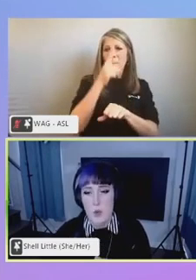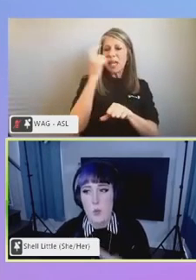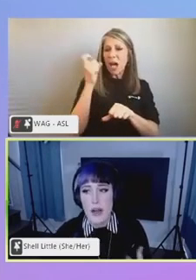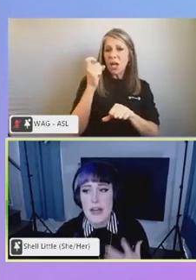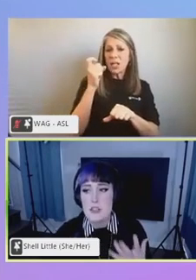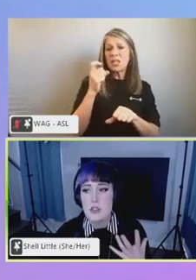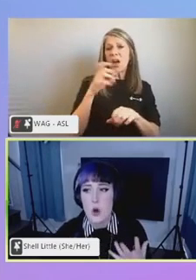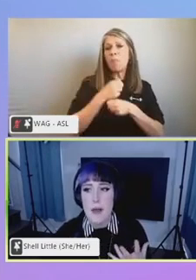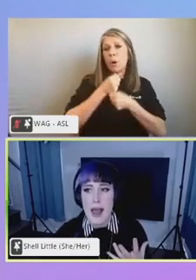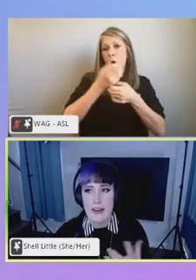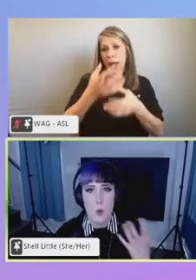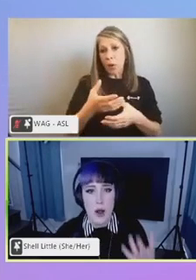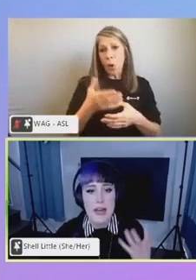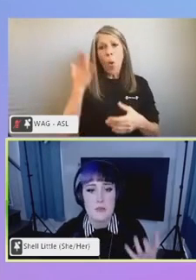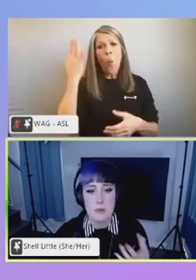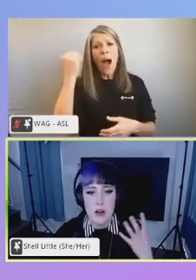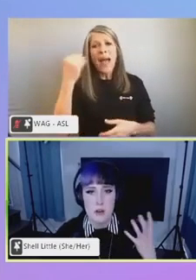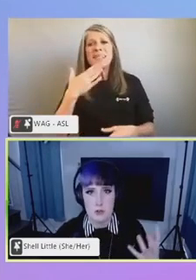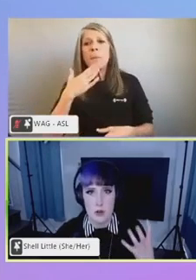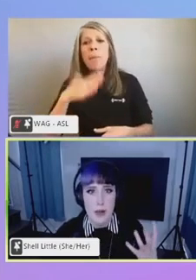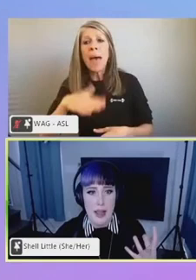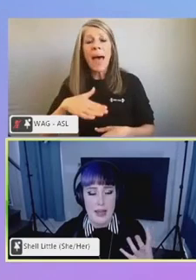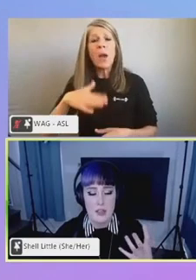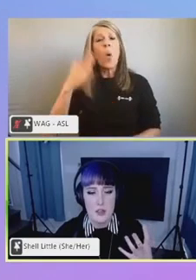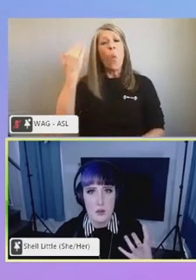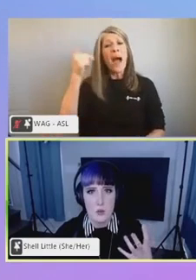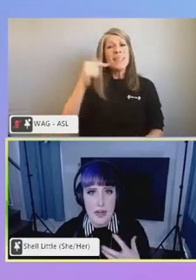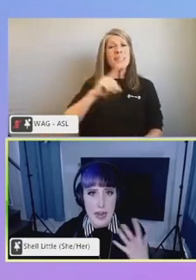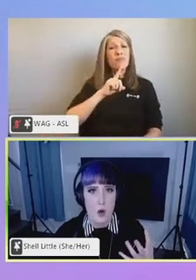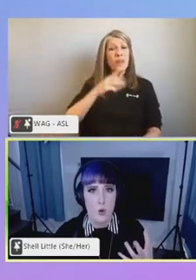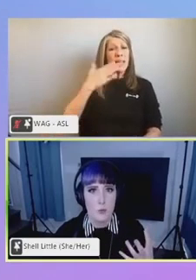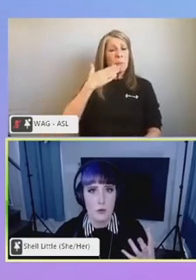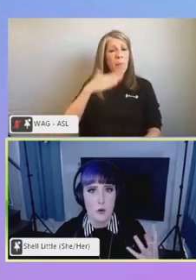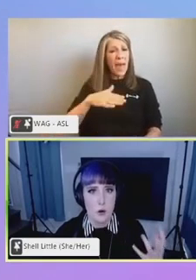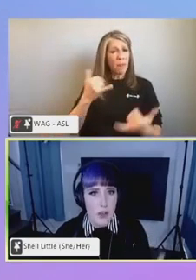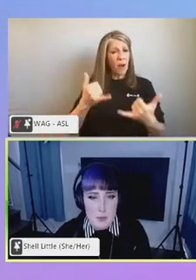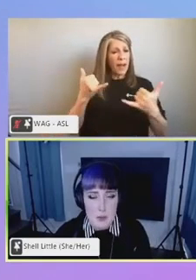January and I cannot even talk about it because I was embarrassed that I have to quit my job due to burnout